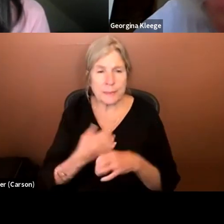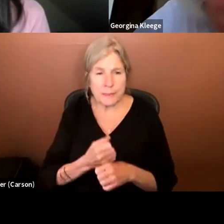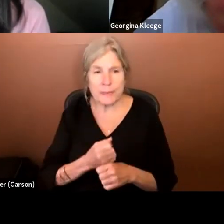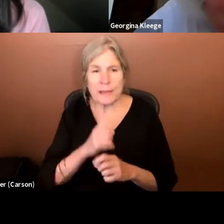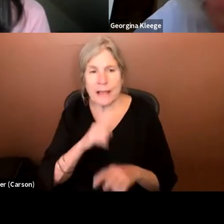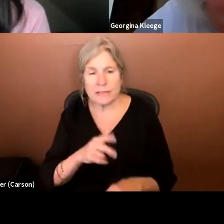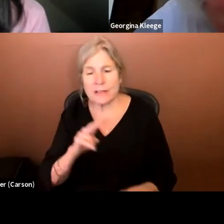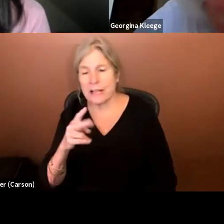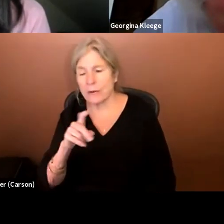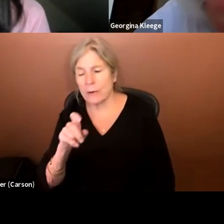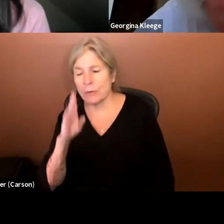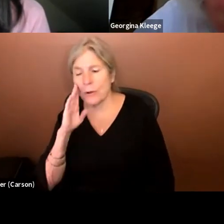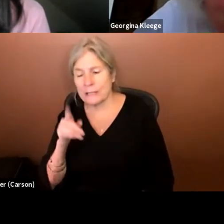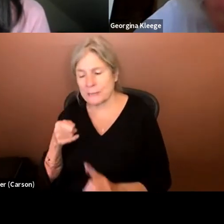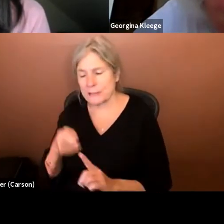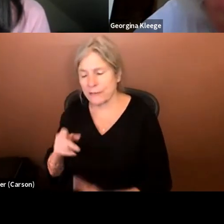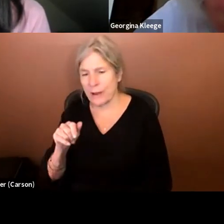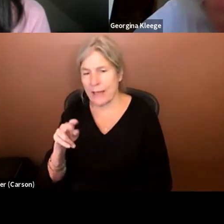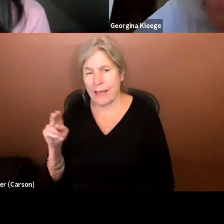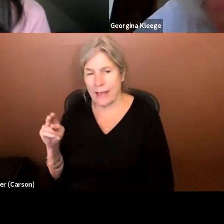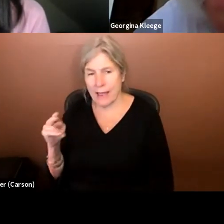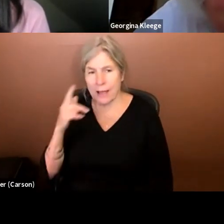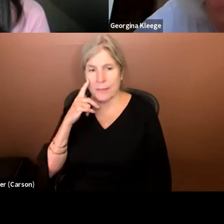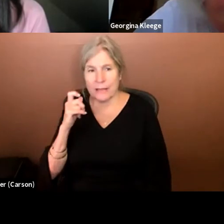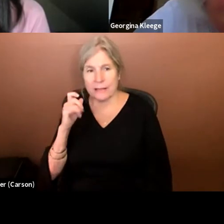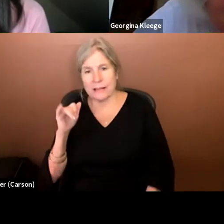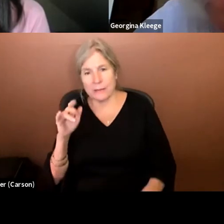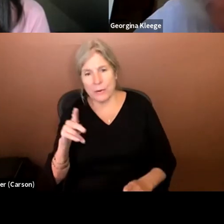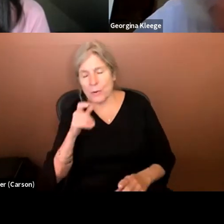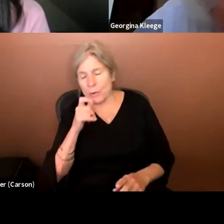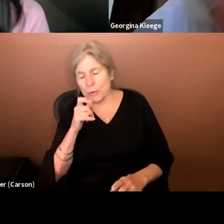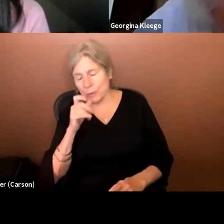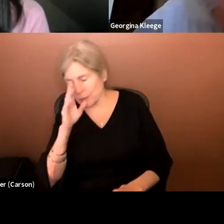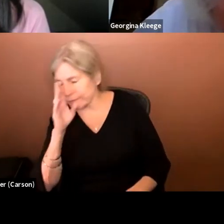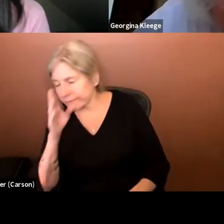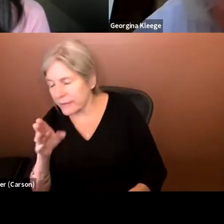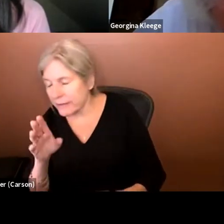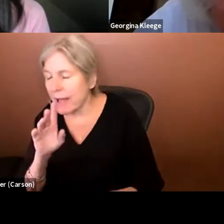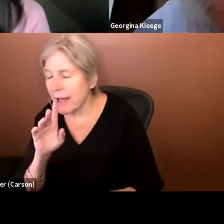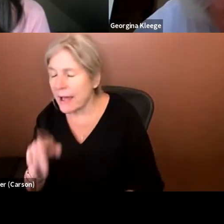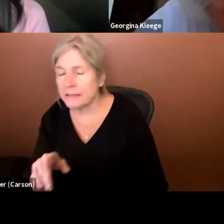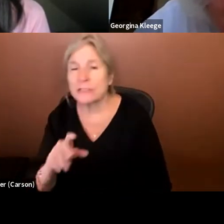cally for Ann because the person directed it. The first part are tactile works read left to